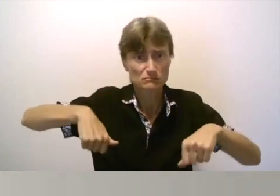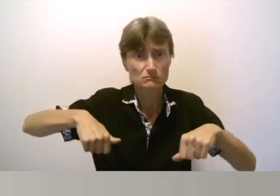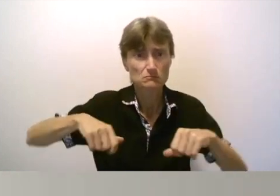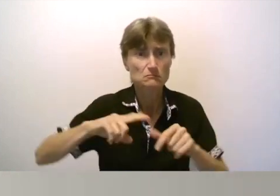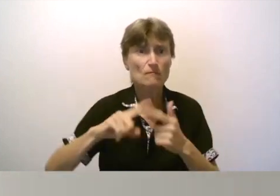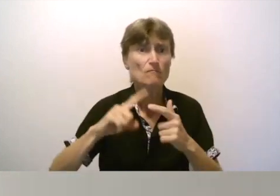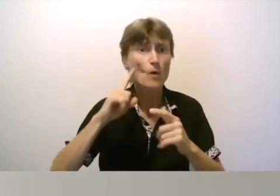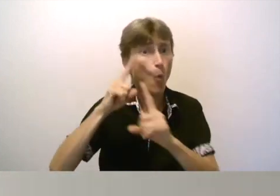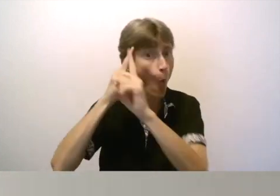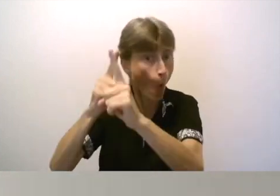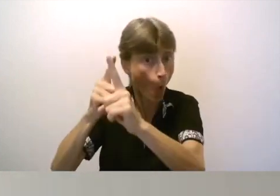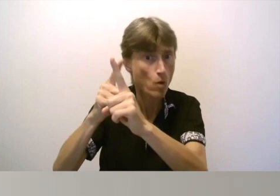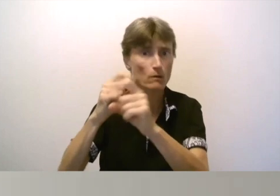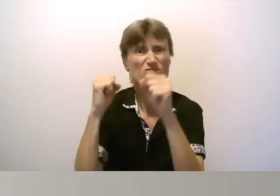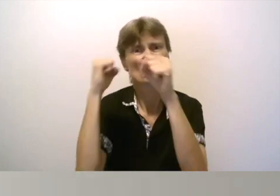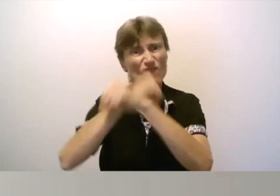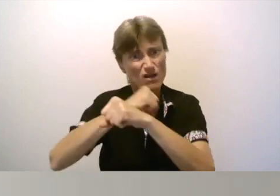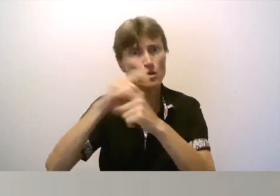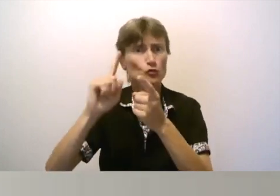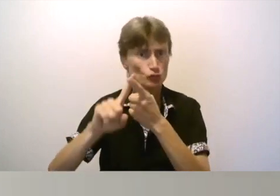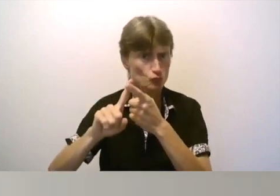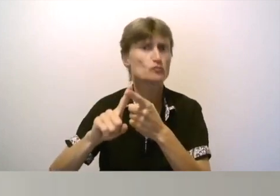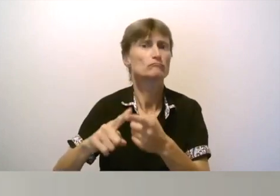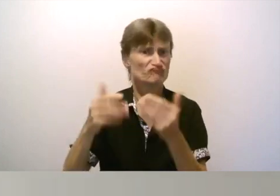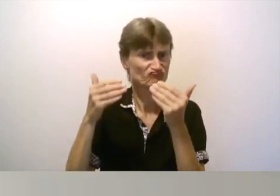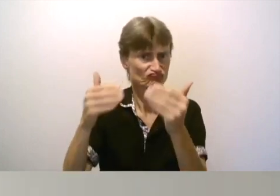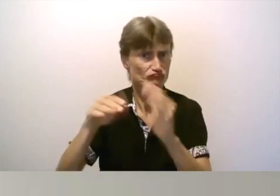and reasons why uh they're just finishing the second phase